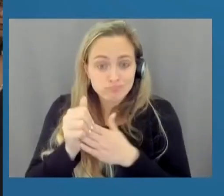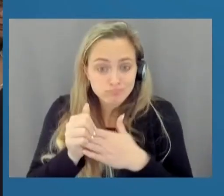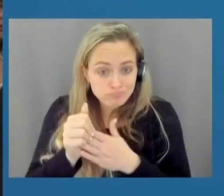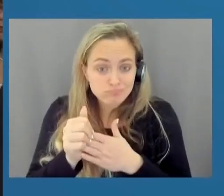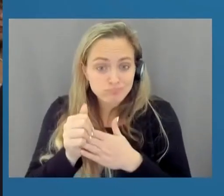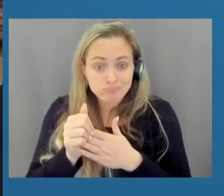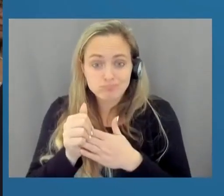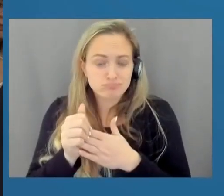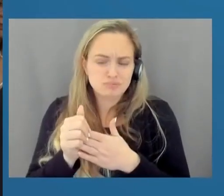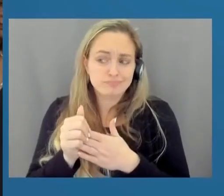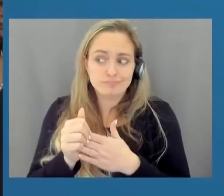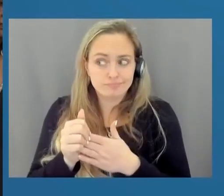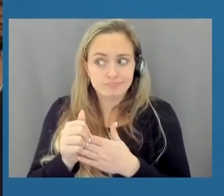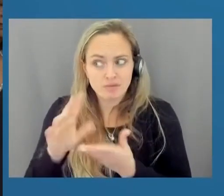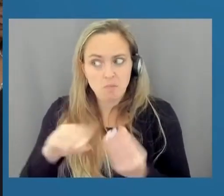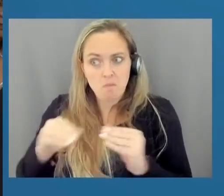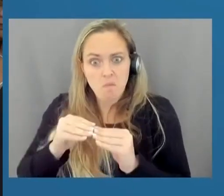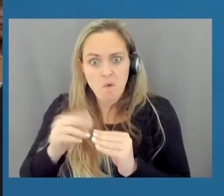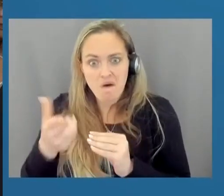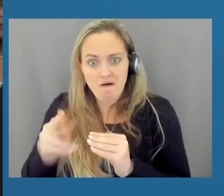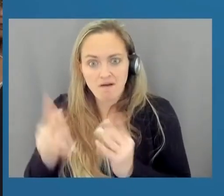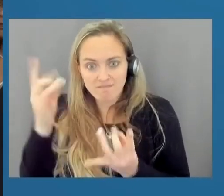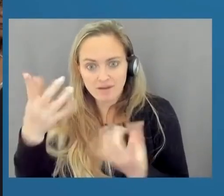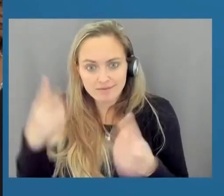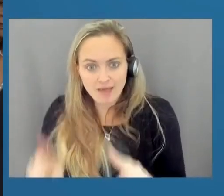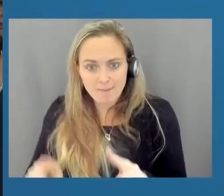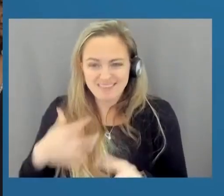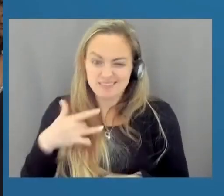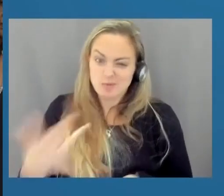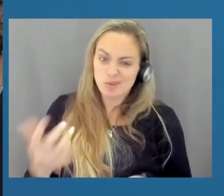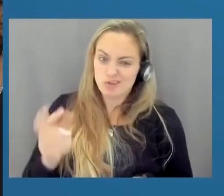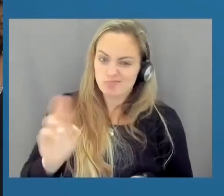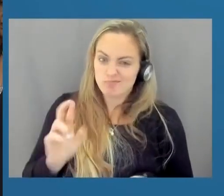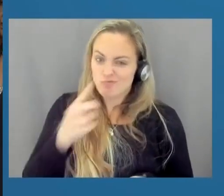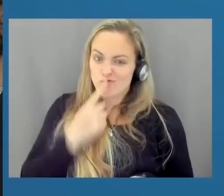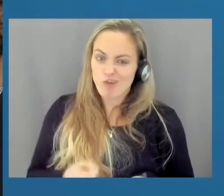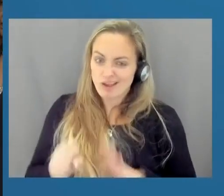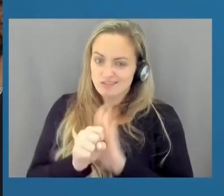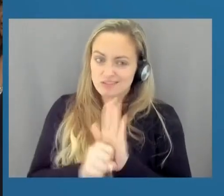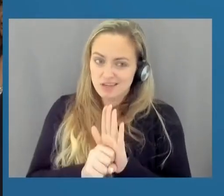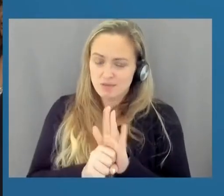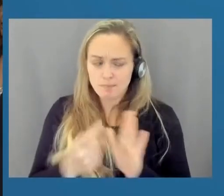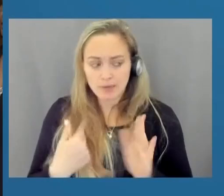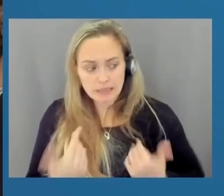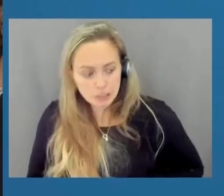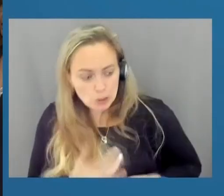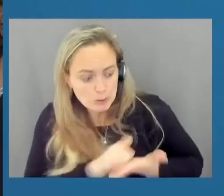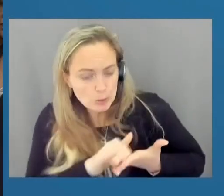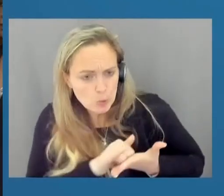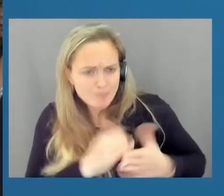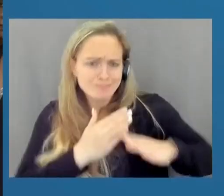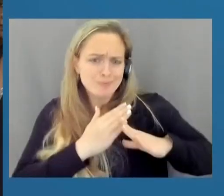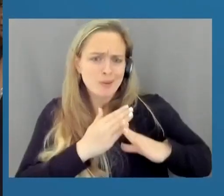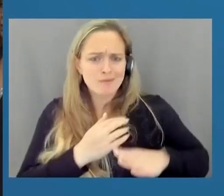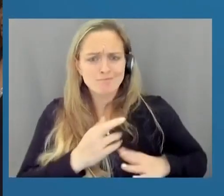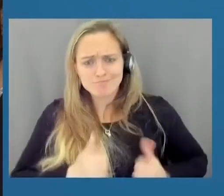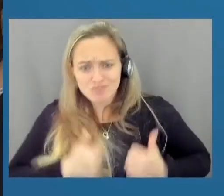so we have to do what we can here in New York to protect our residents and in fact today is just another example of of doing that.